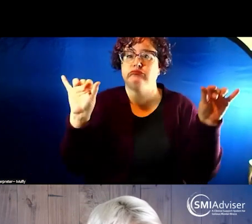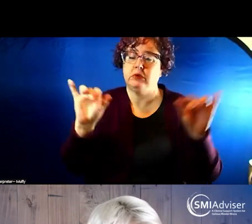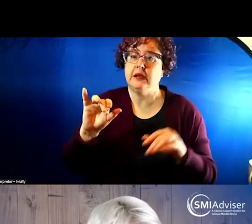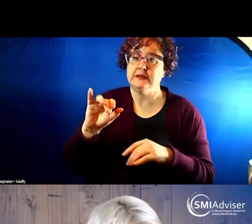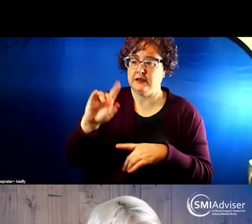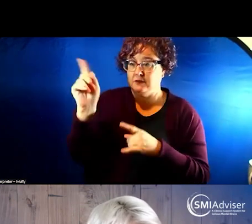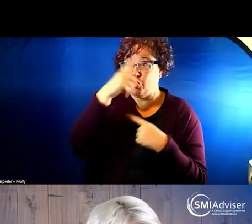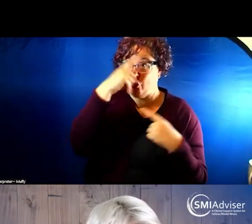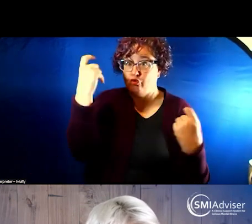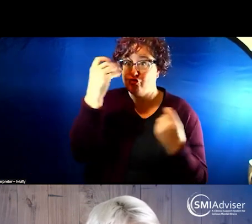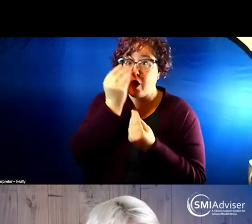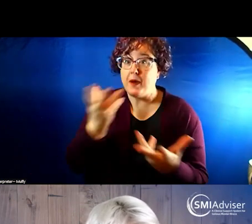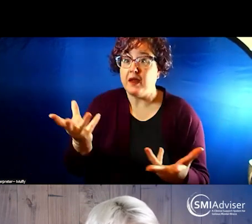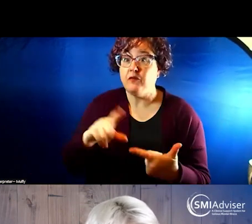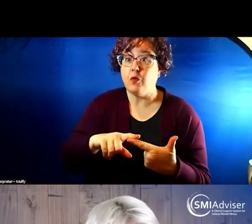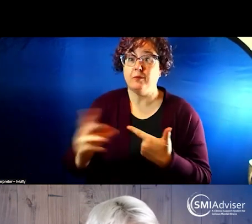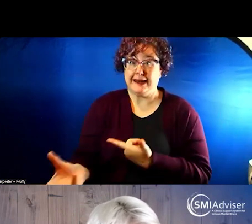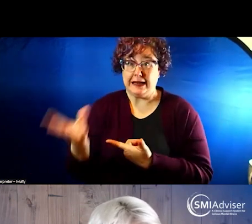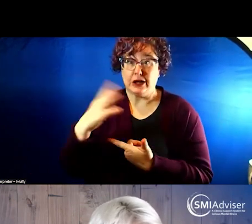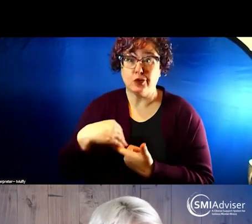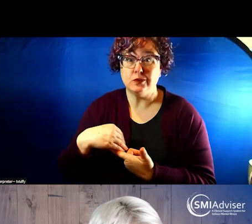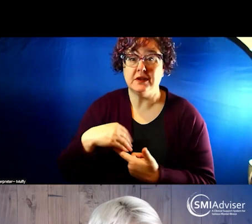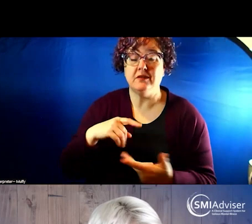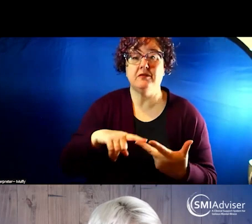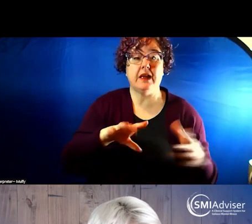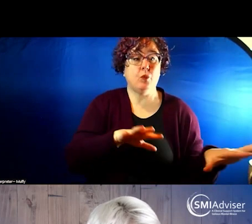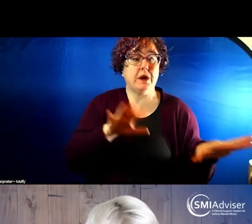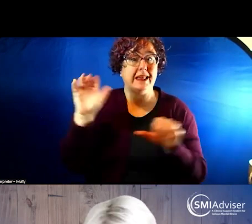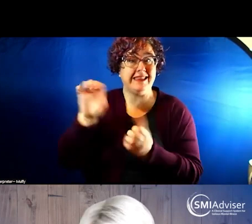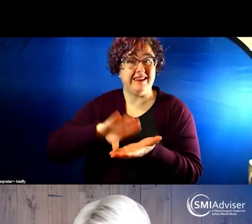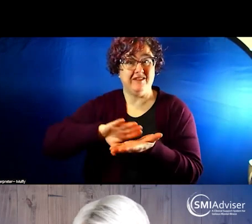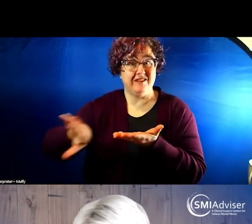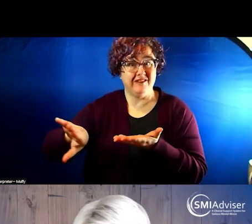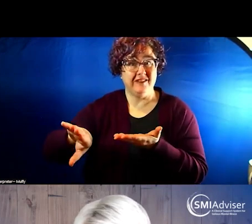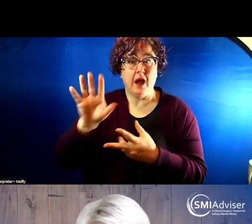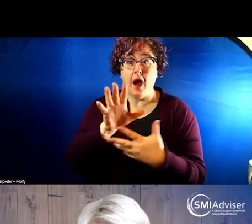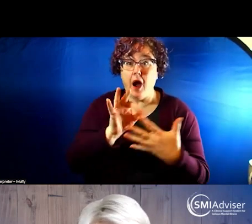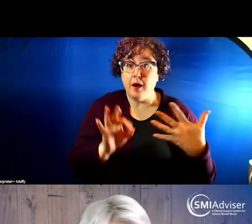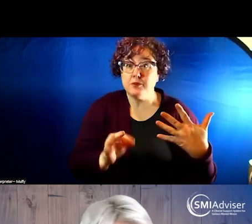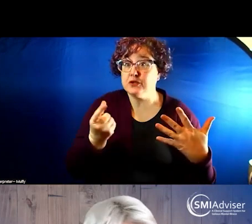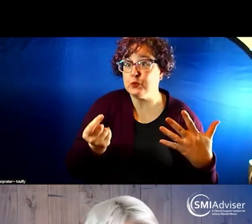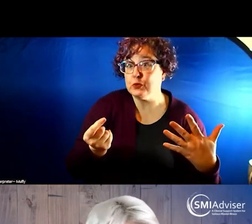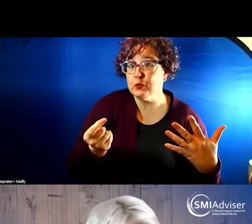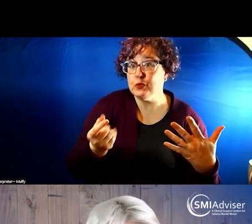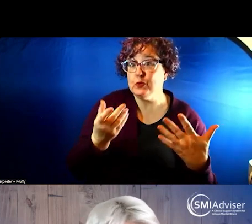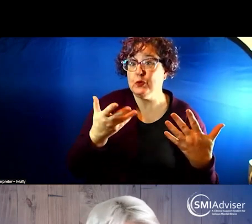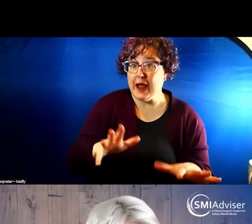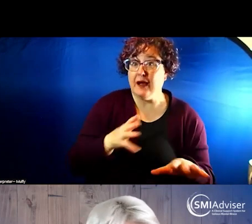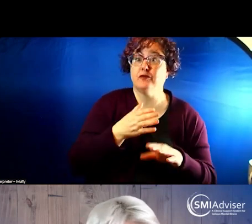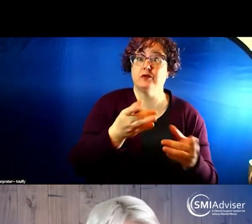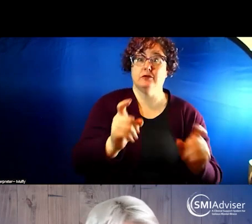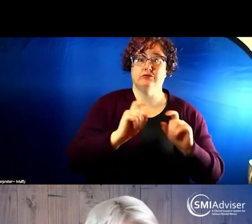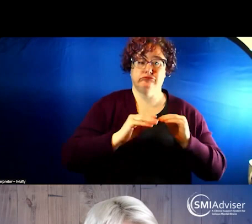WHEN I LEAVE, AM I GIVING OPTIONS FOR AFTER I LEAVE OR SUPPORT OR RECOMMENDATION